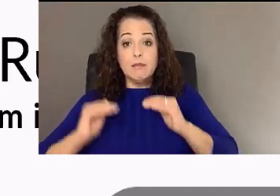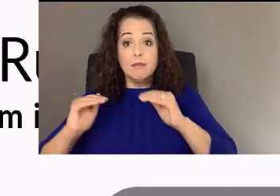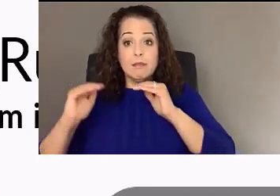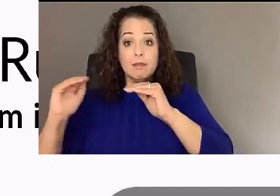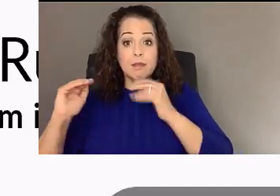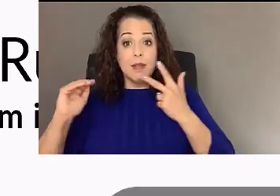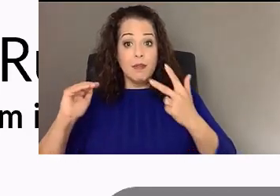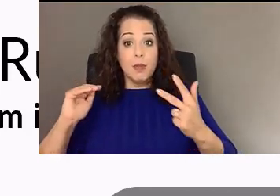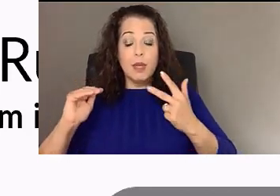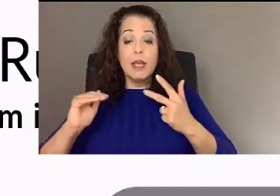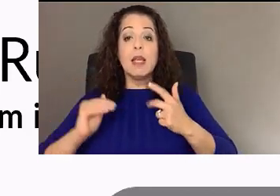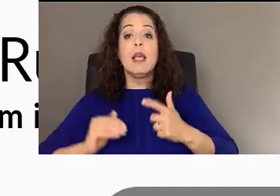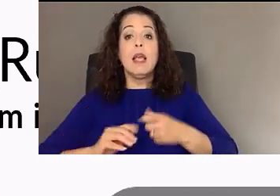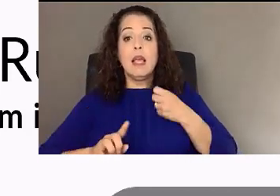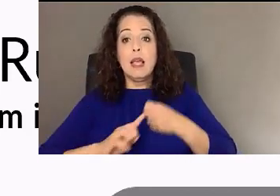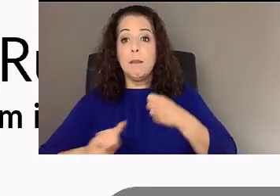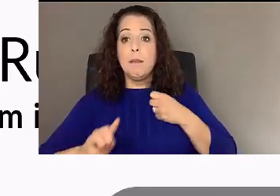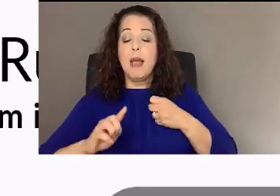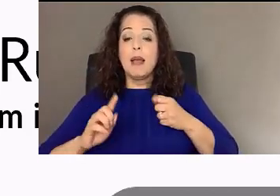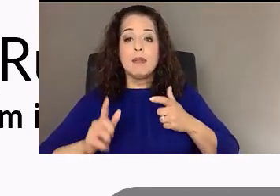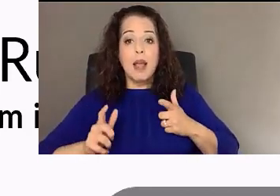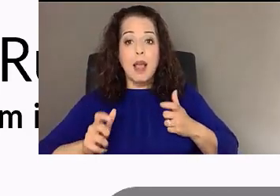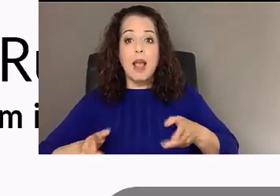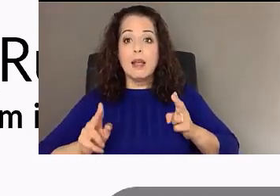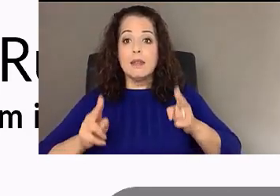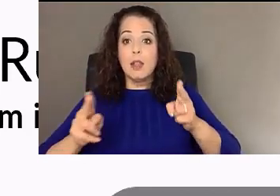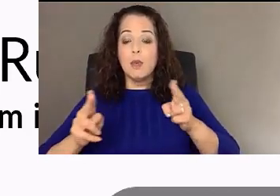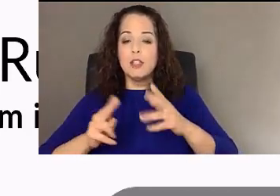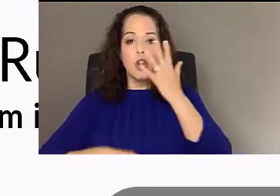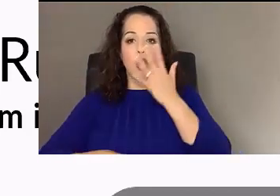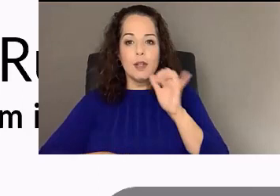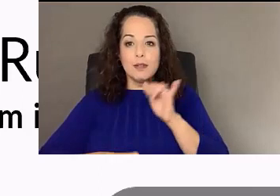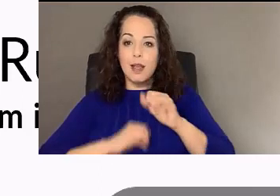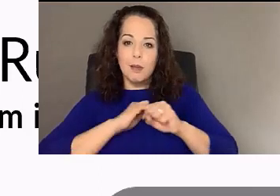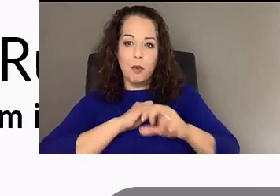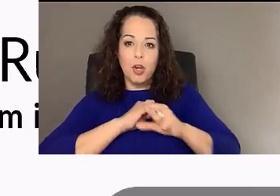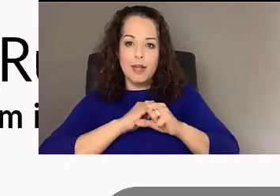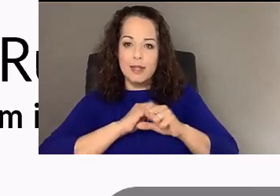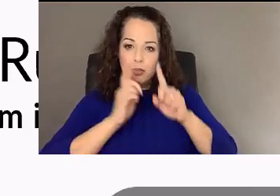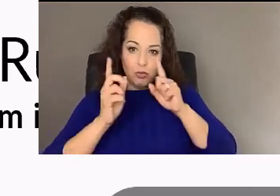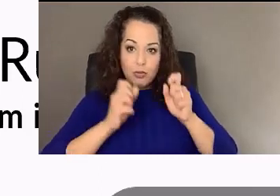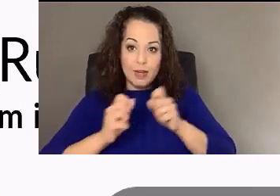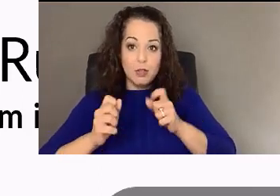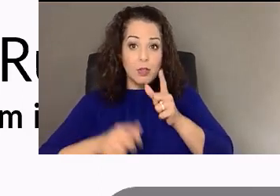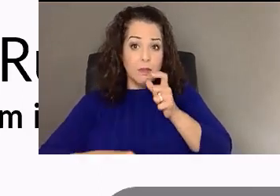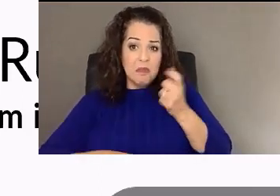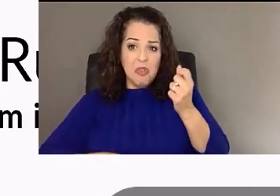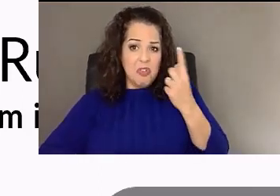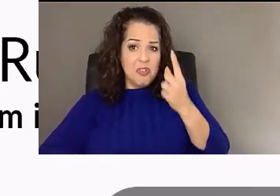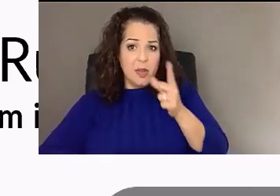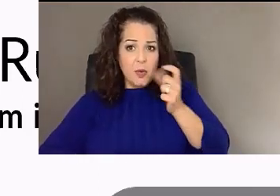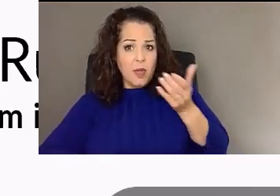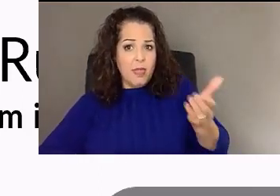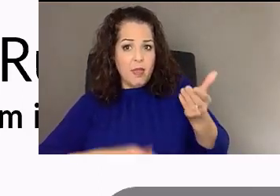For most of our teams, that looks like a marketing strategy. They've already understood who their audience is,